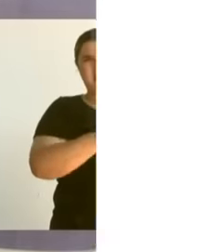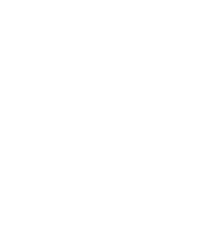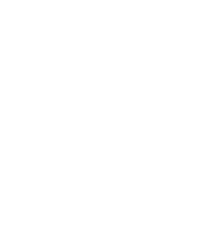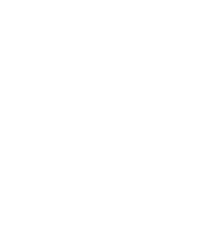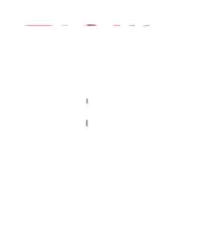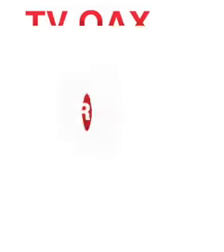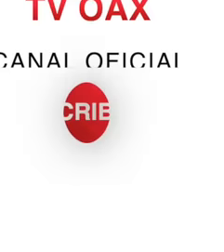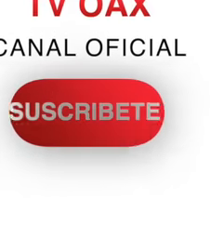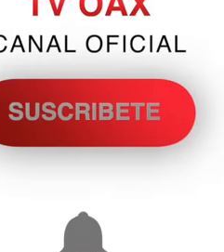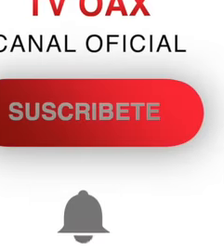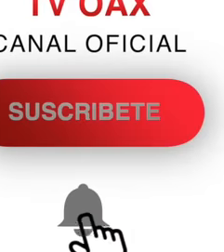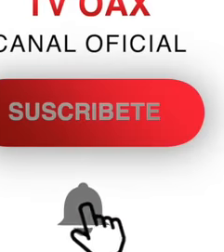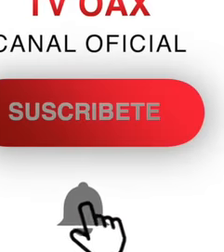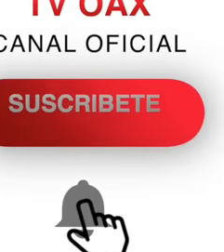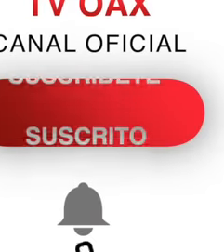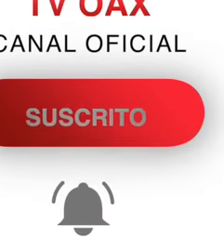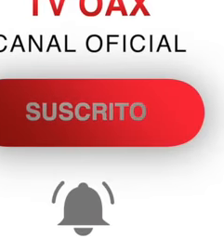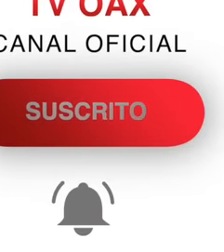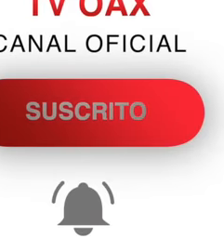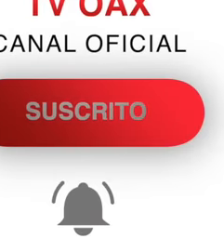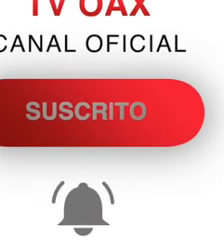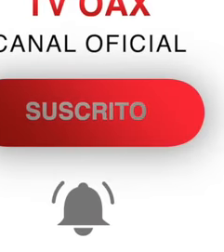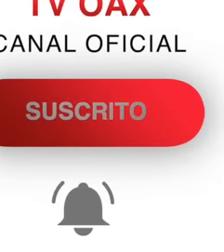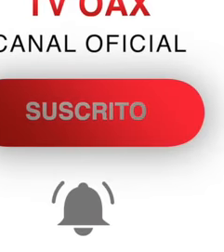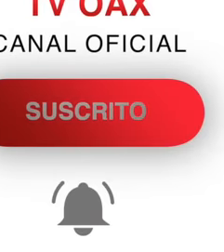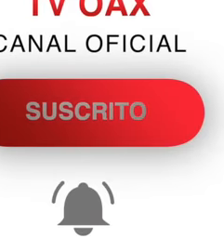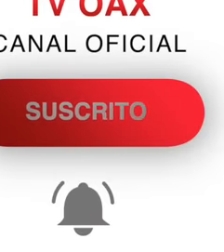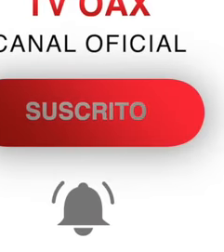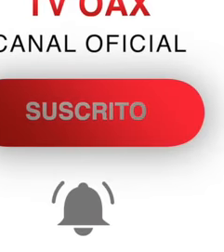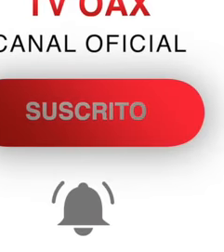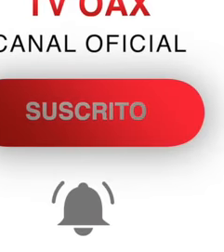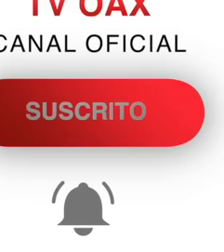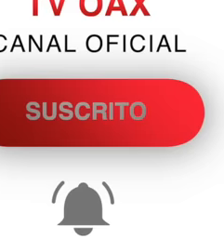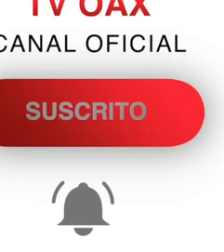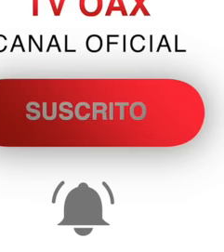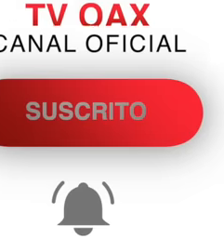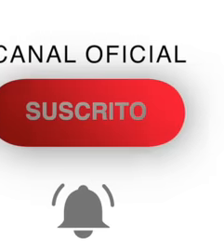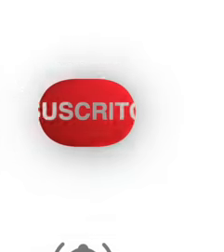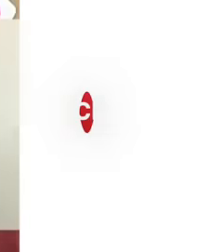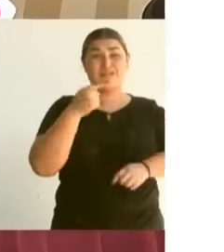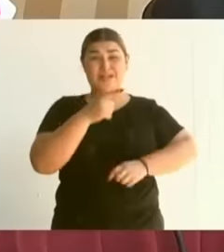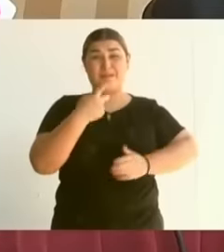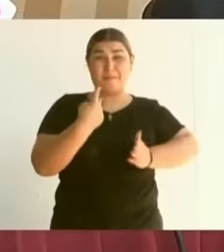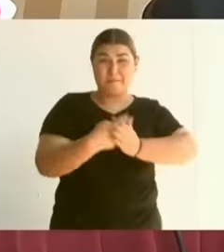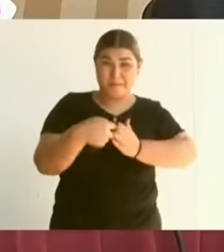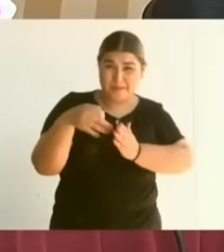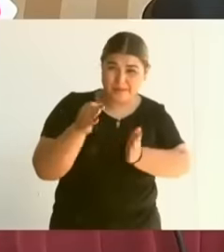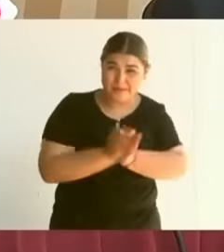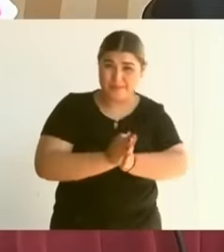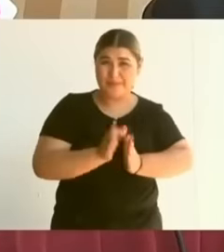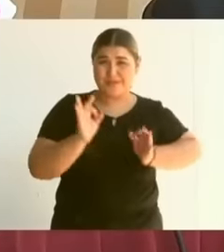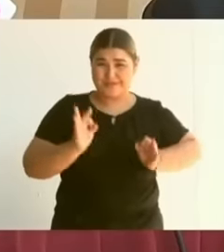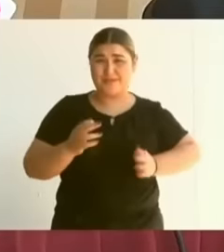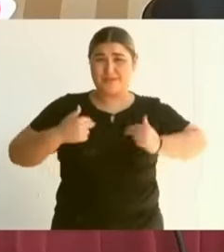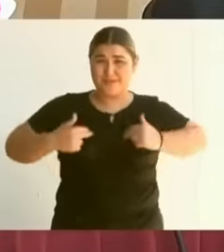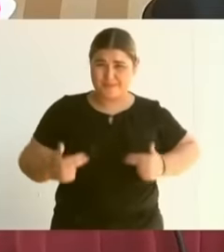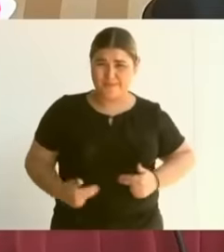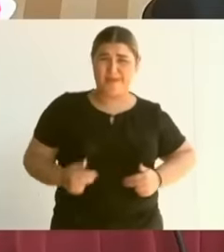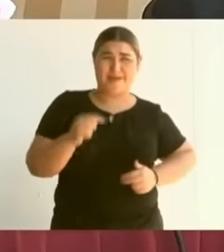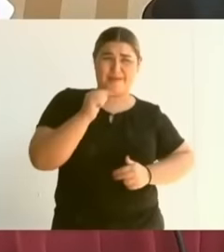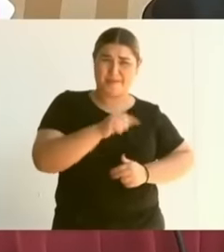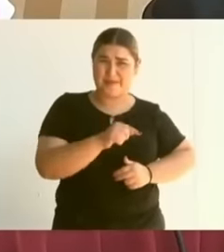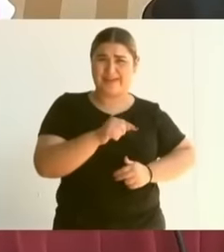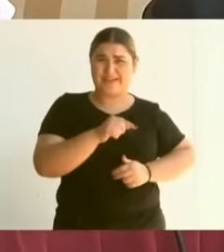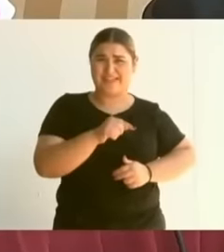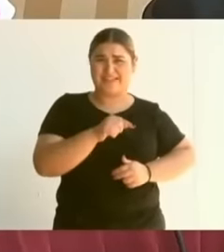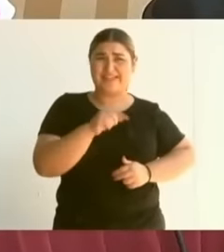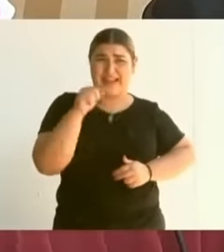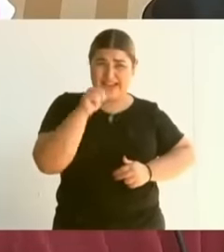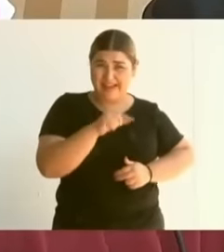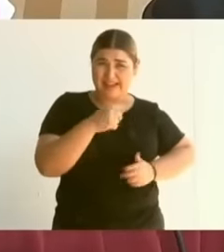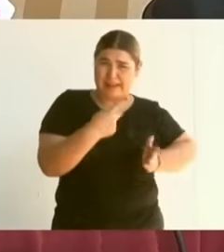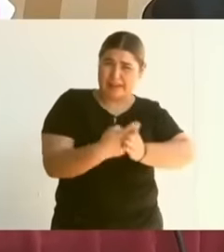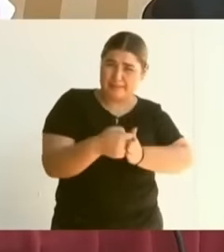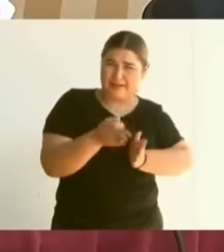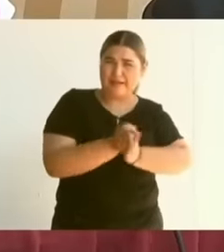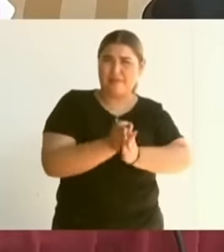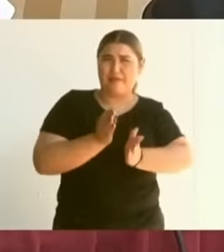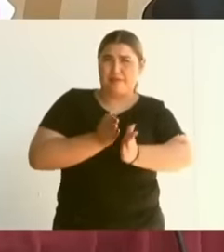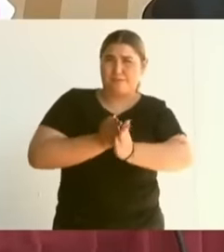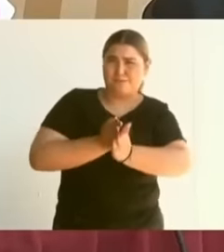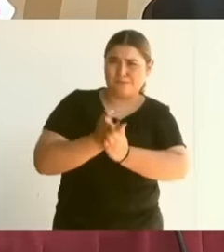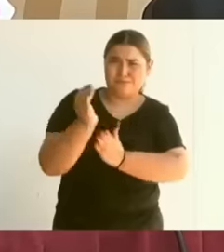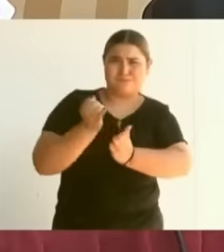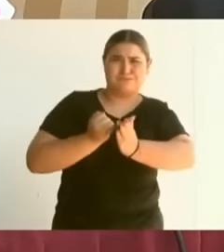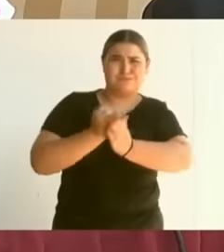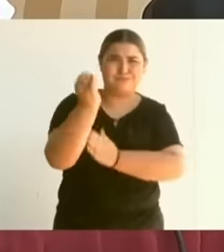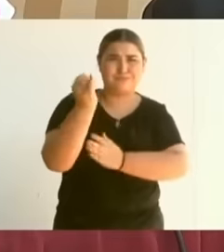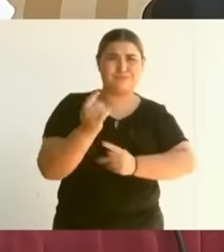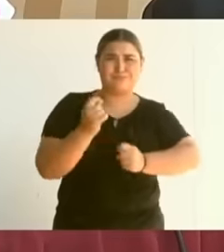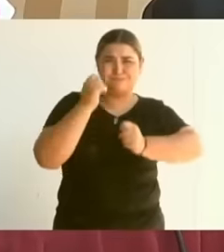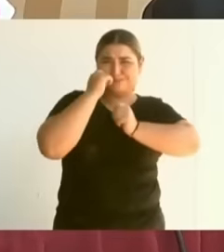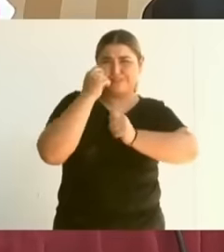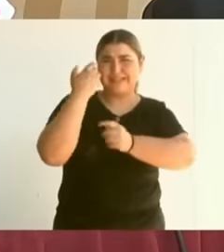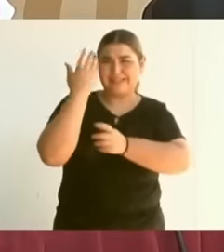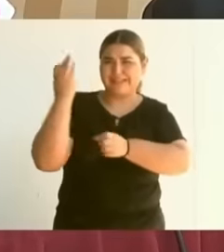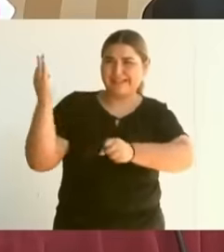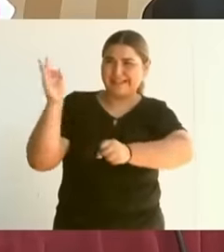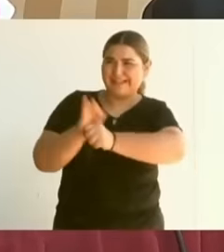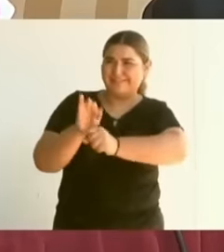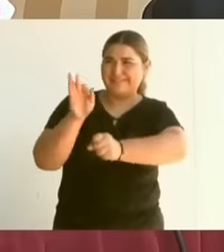a lesson because that brave human priest had dared to defending freedom, independence